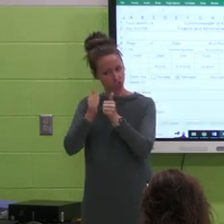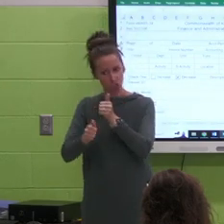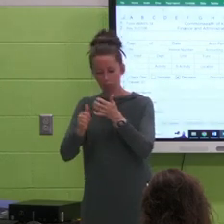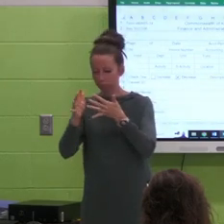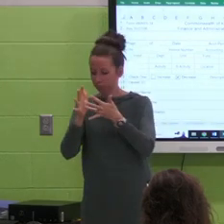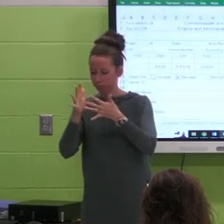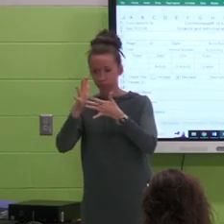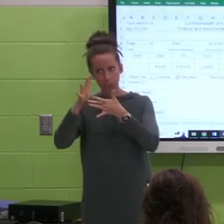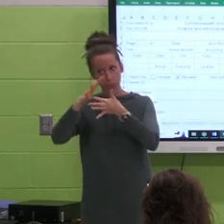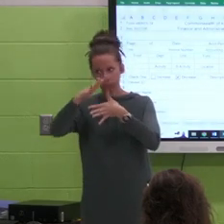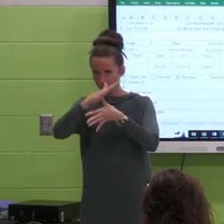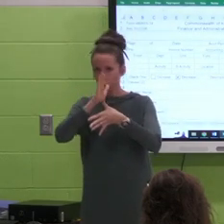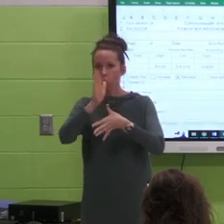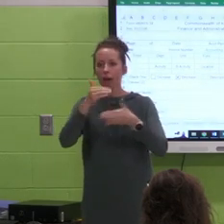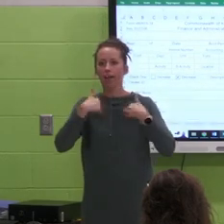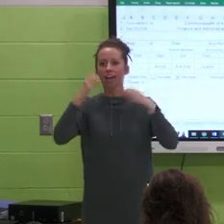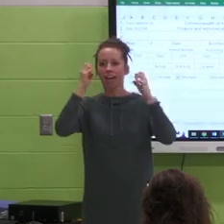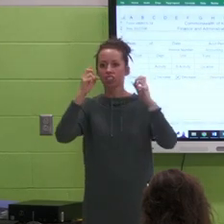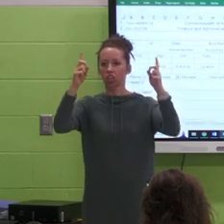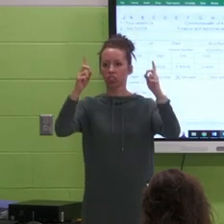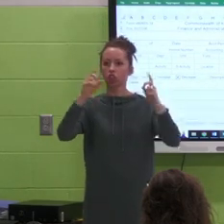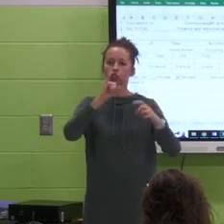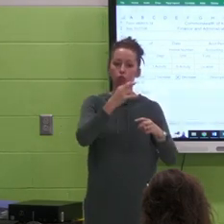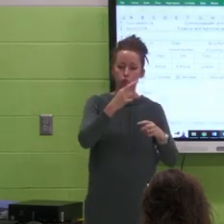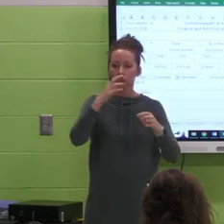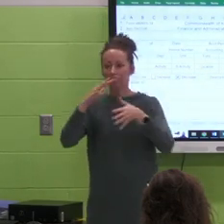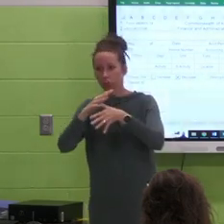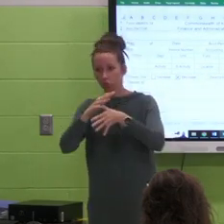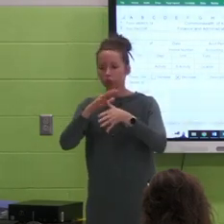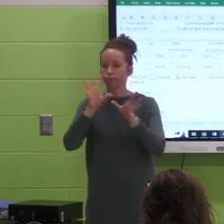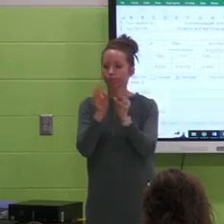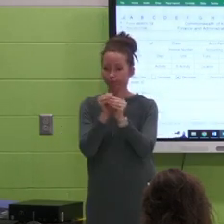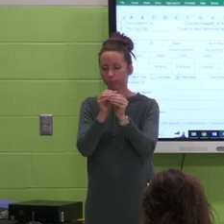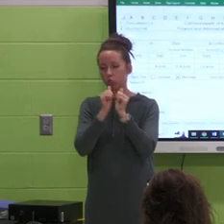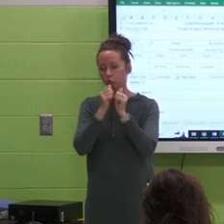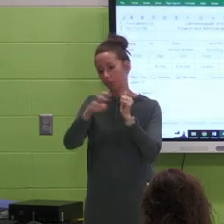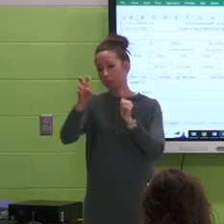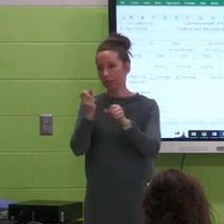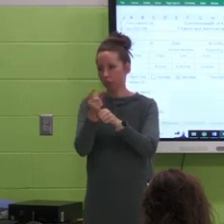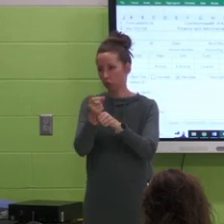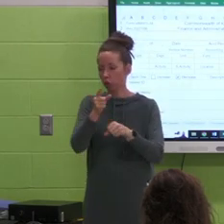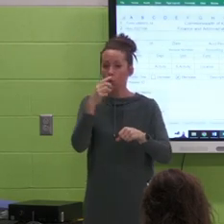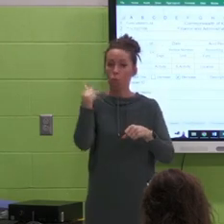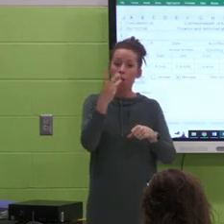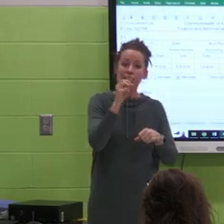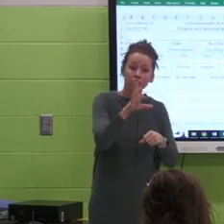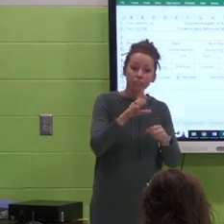would be an educational junior senior trip each year to like Washington DC or you know different